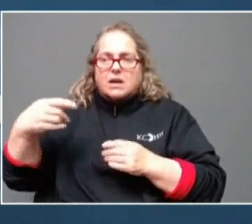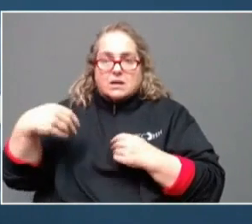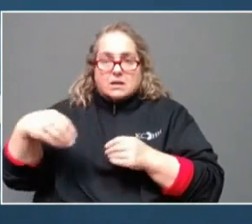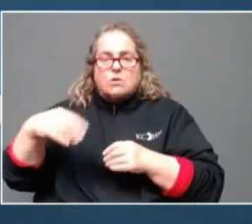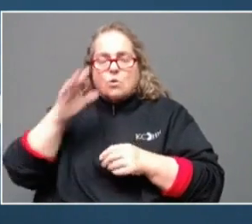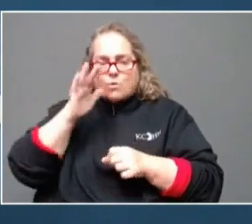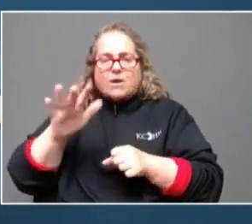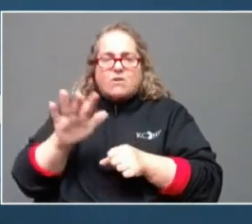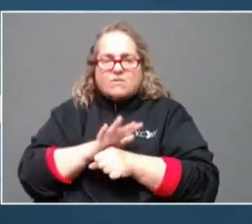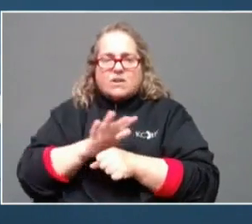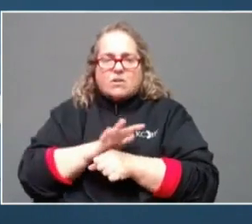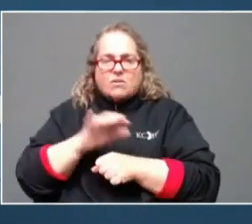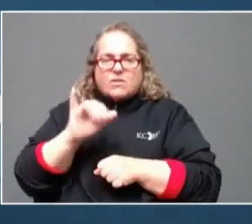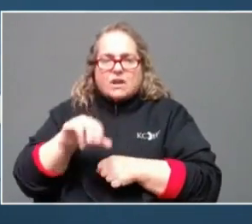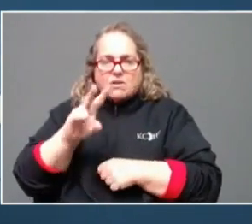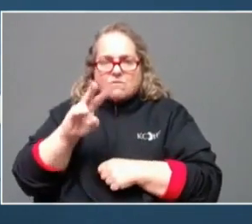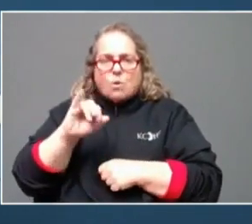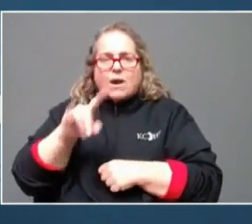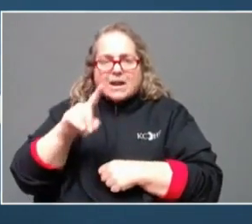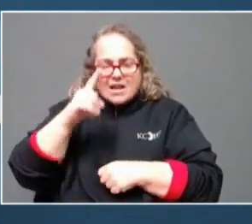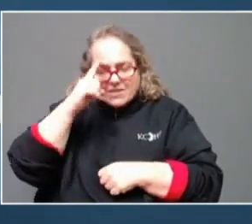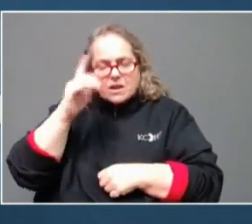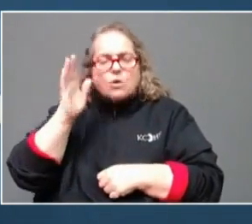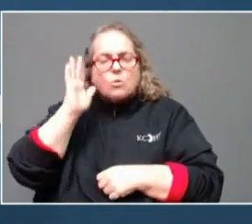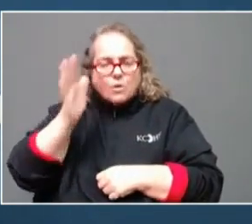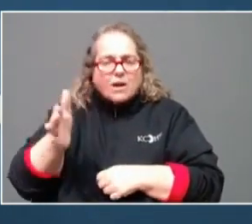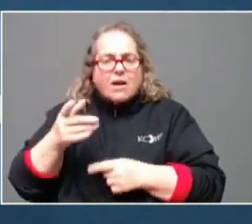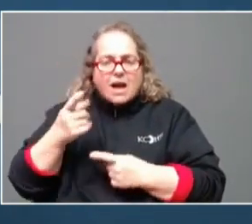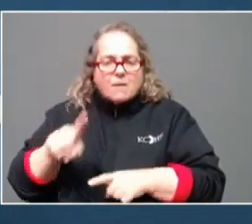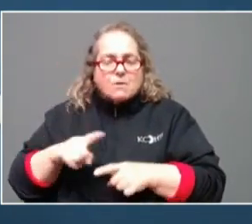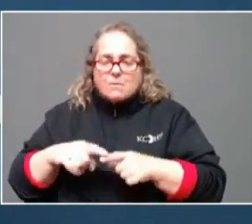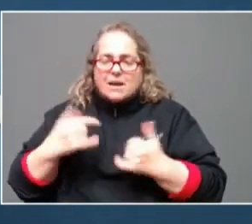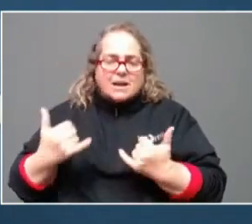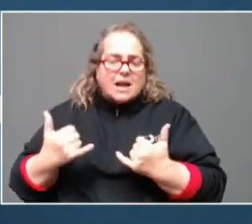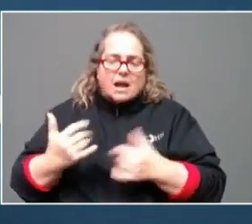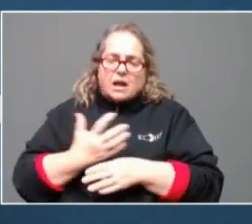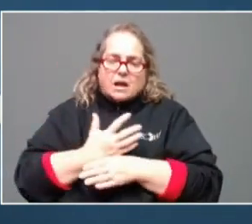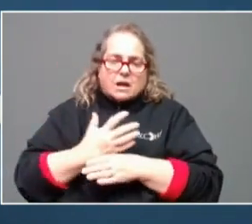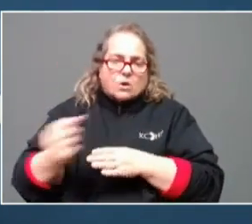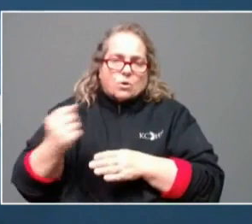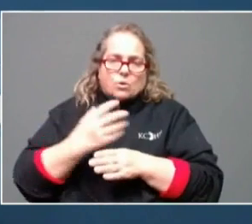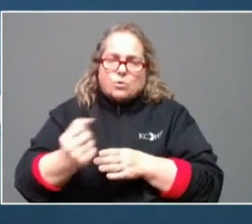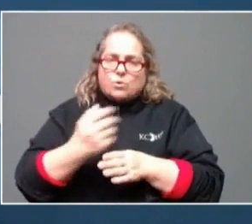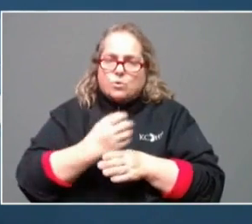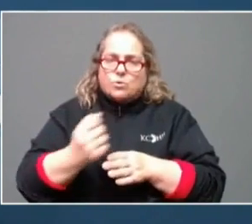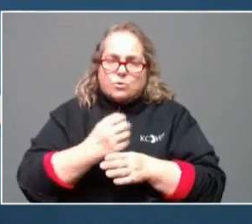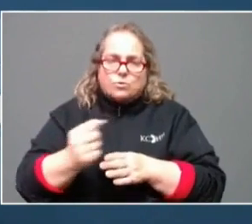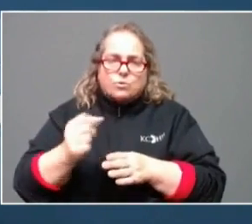do think it will. It's just no one. No one could have uh seen the demand for